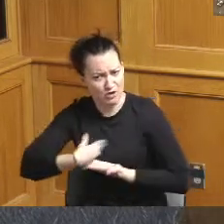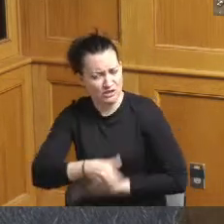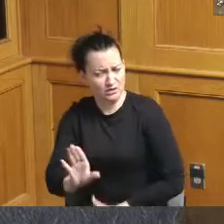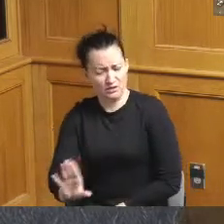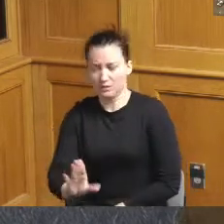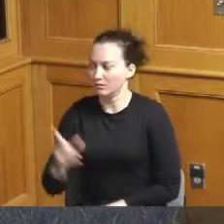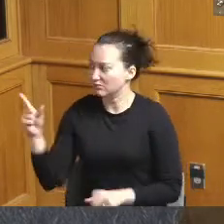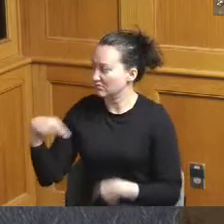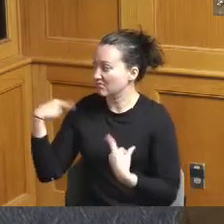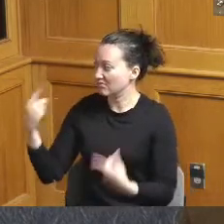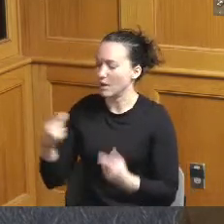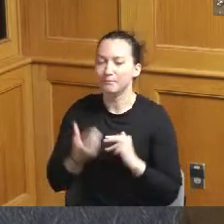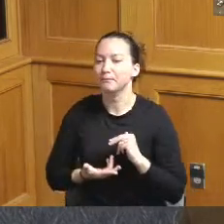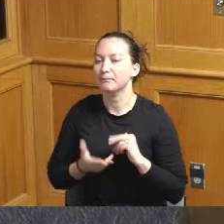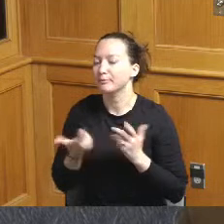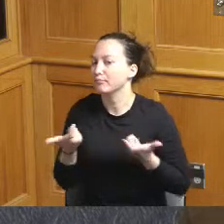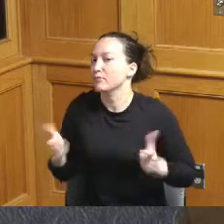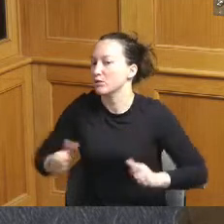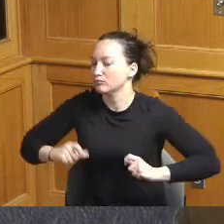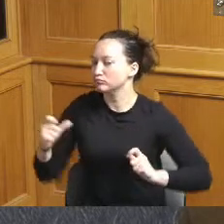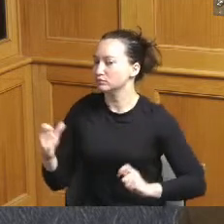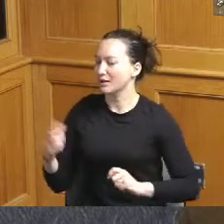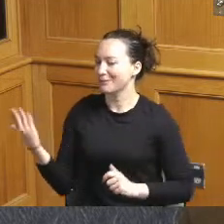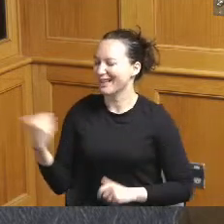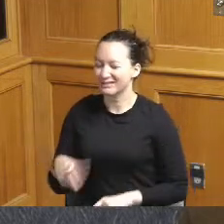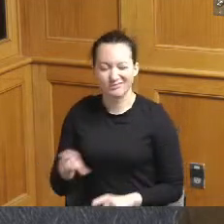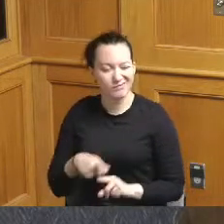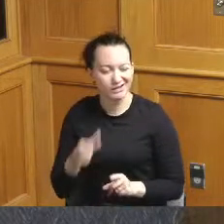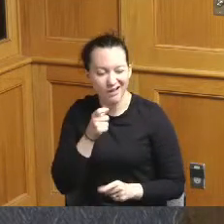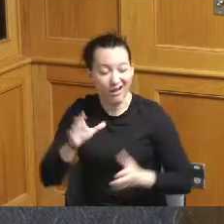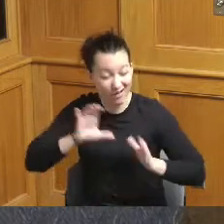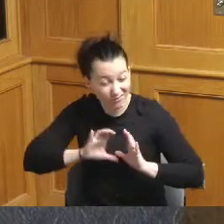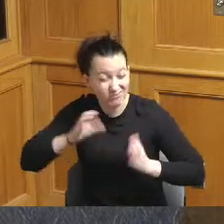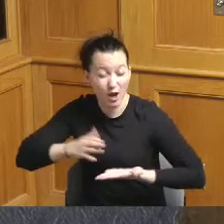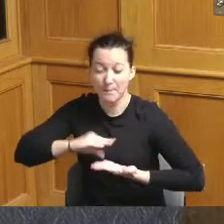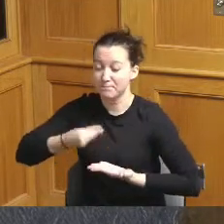it has been in the past but it is not a huge amount of money to run this County government